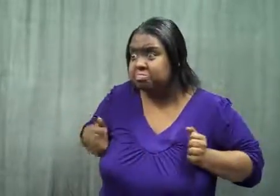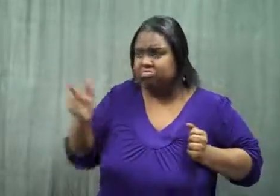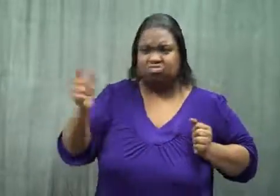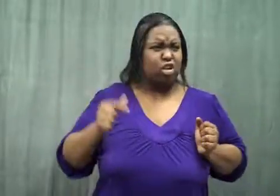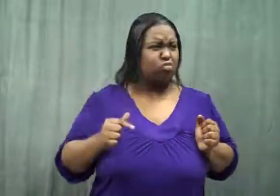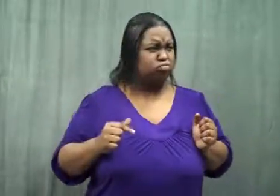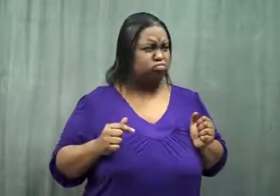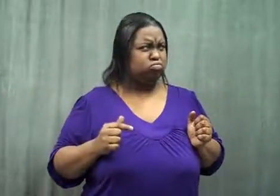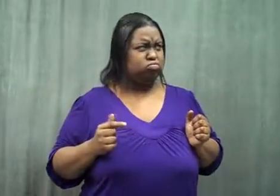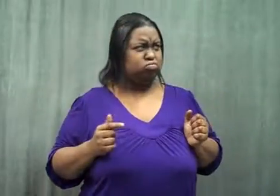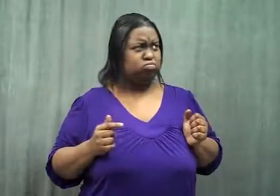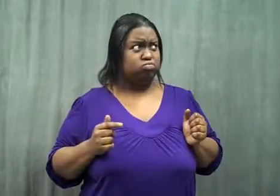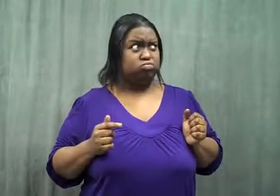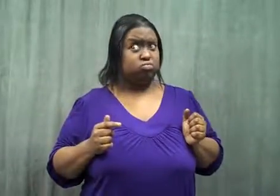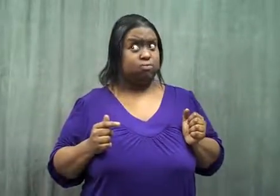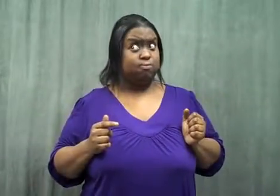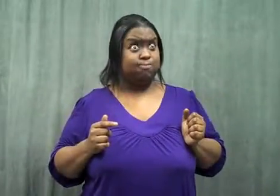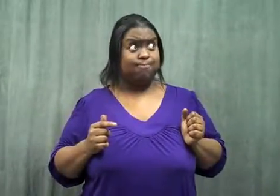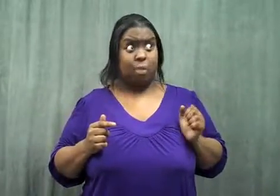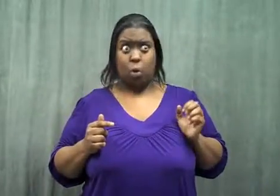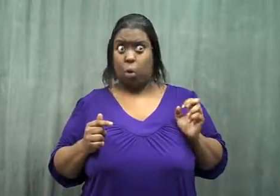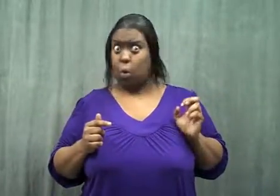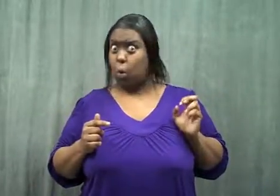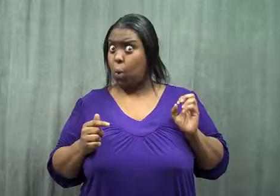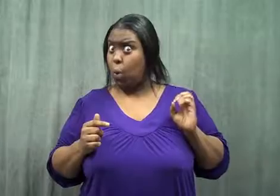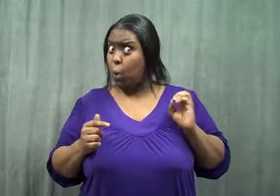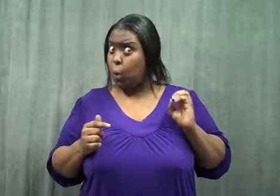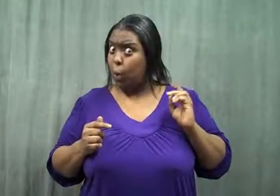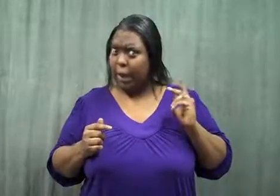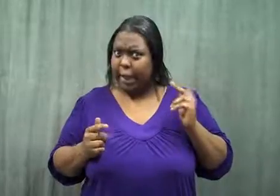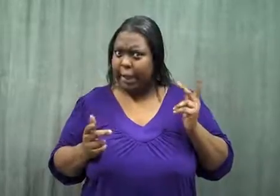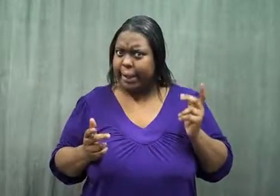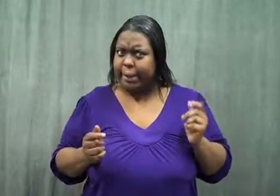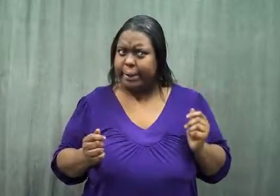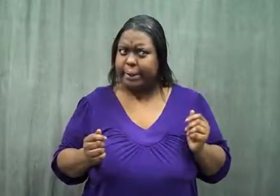The boy said, "Ummm... ok."